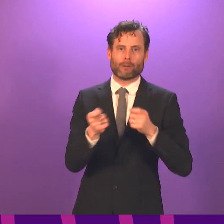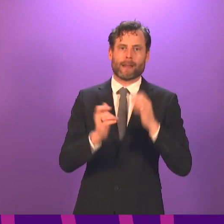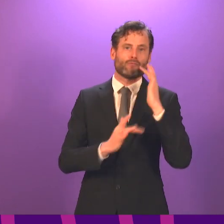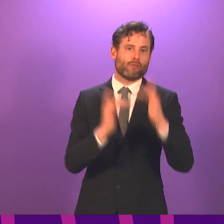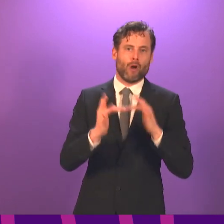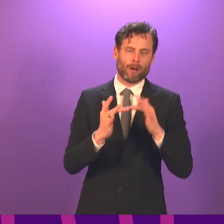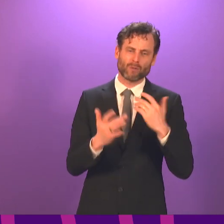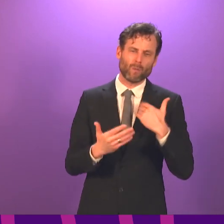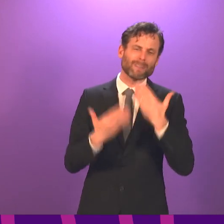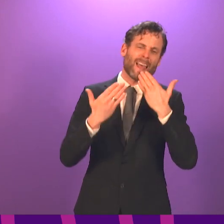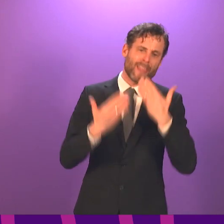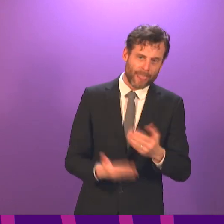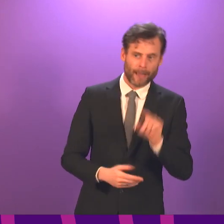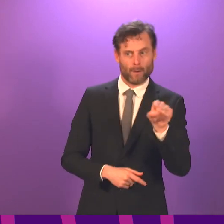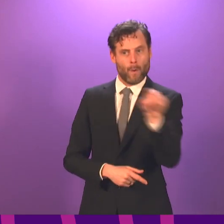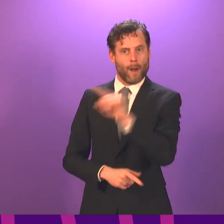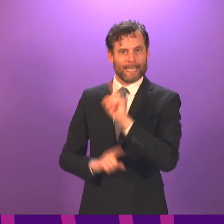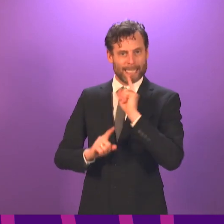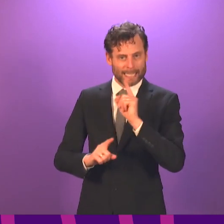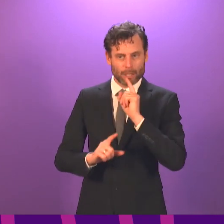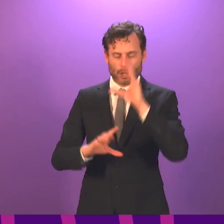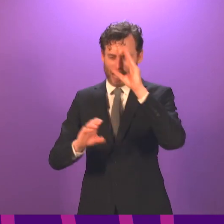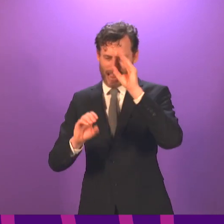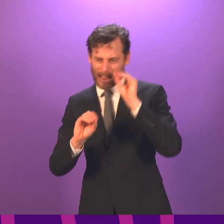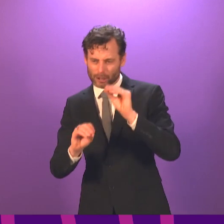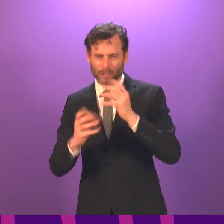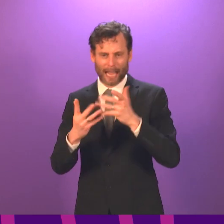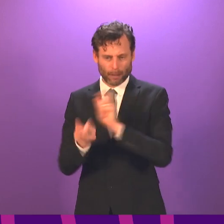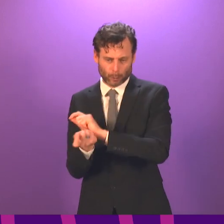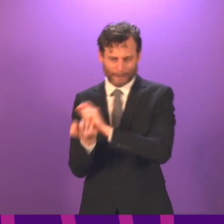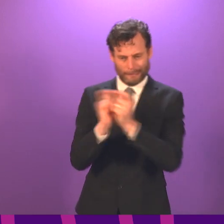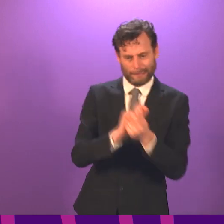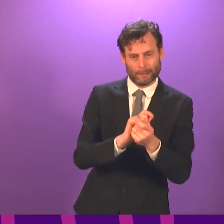who have done so much to build on the experience of the first lockdown. We will work with Education